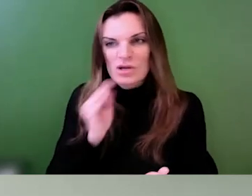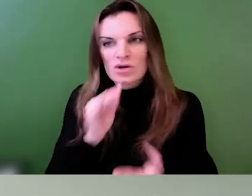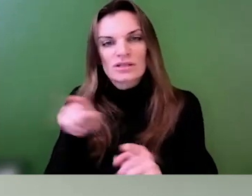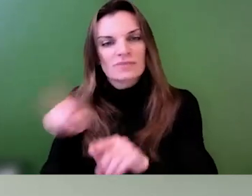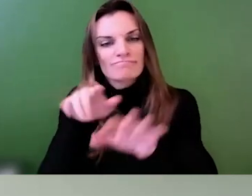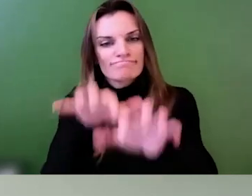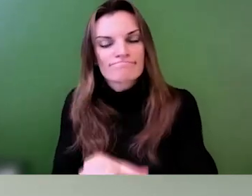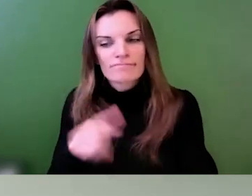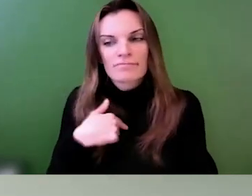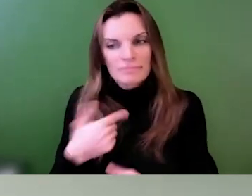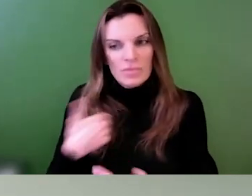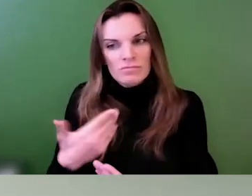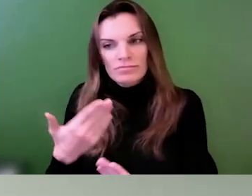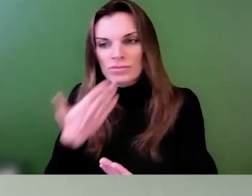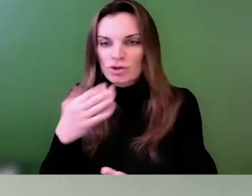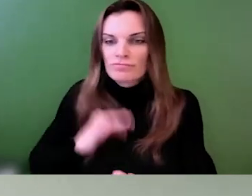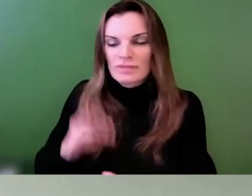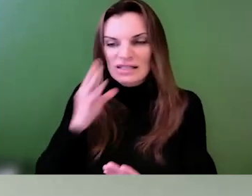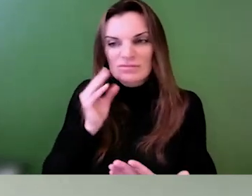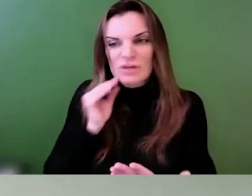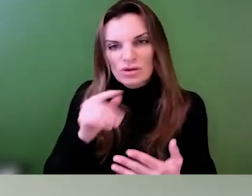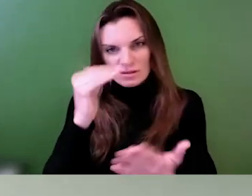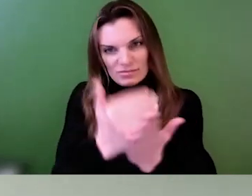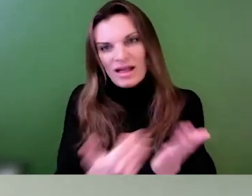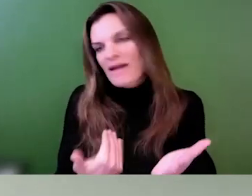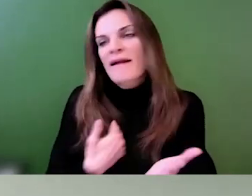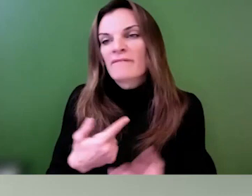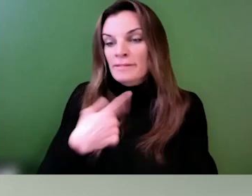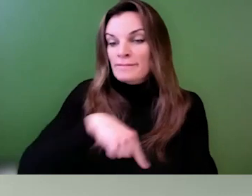from different patients' experiences. And I think you